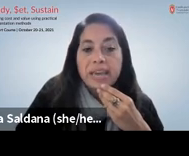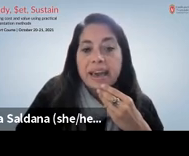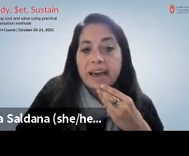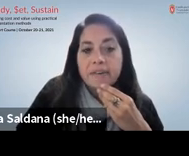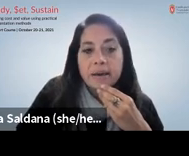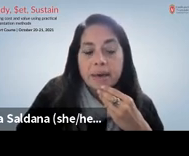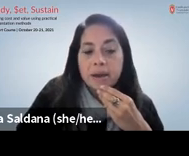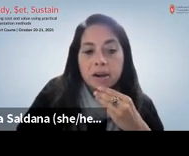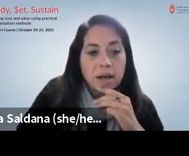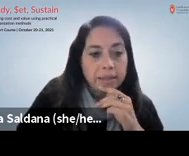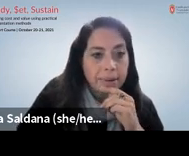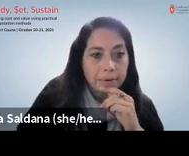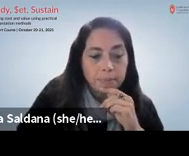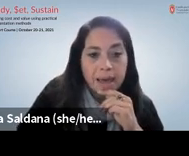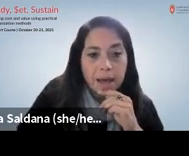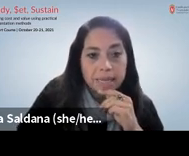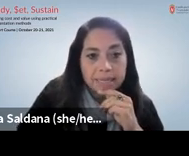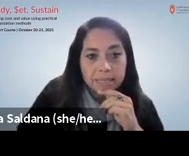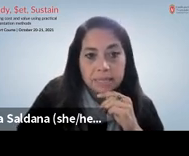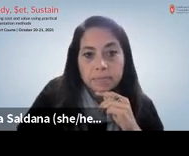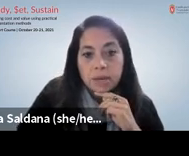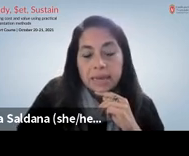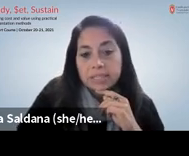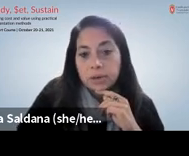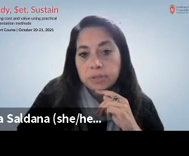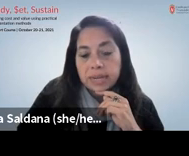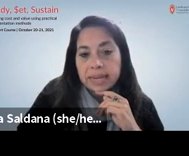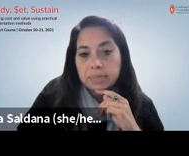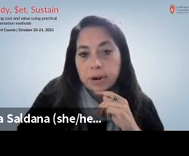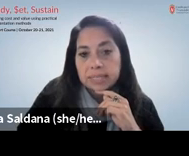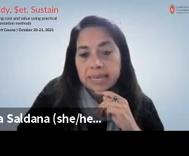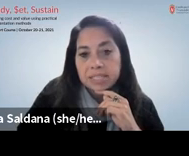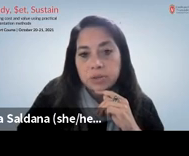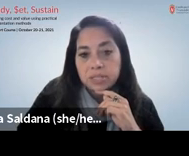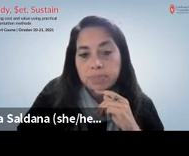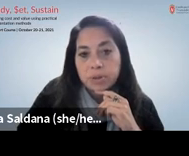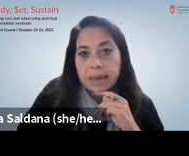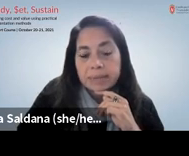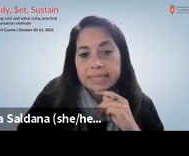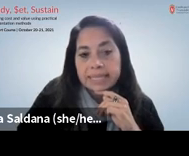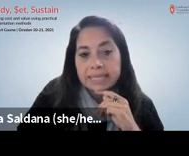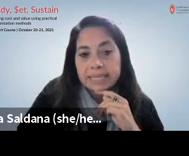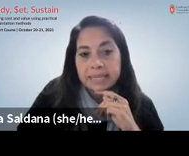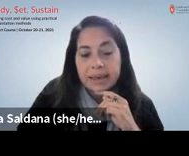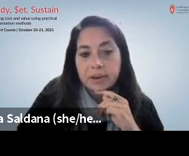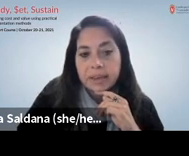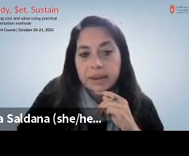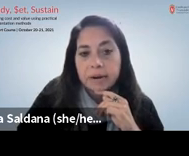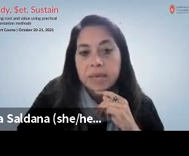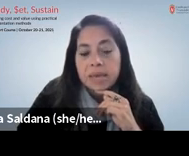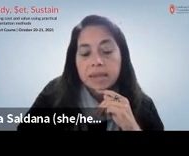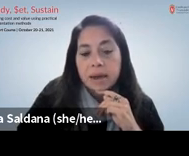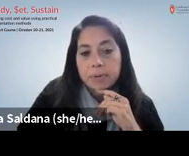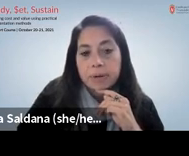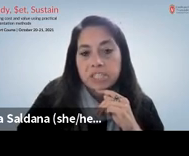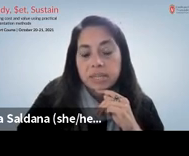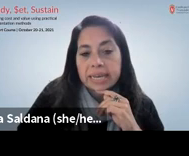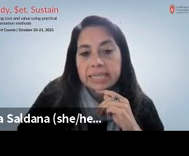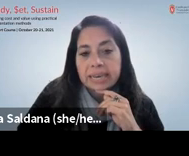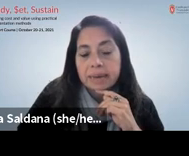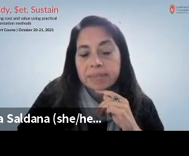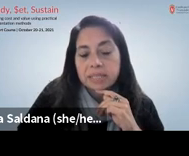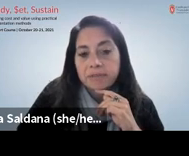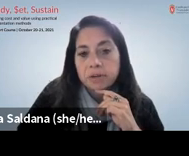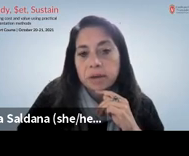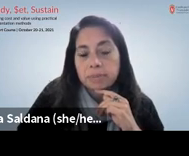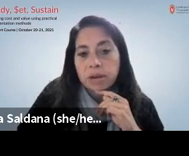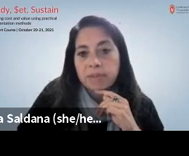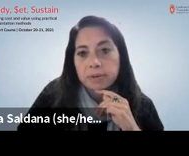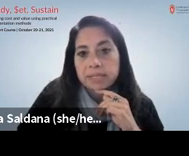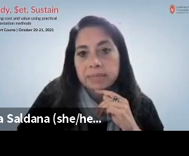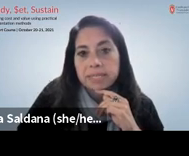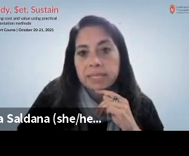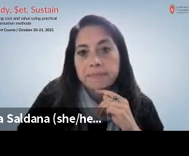Lisa Saldana (she/her/hers): We have our colleague Byron Pal in team is coast is process uses both episodes and sick together there and operationalize thing, and this is for trauma focus cvt.